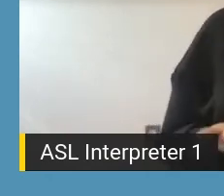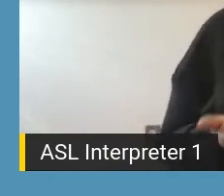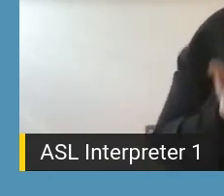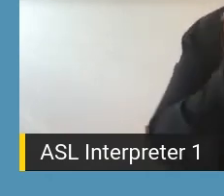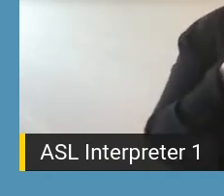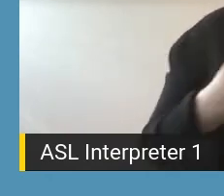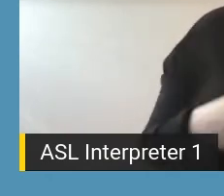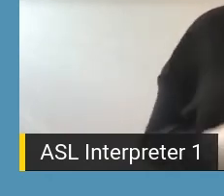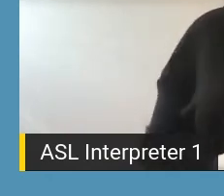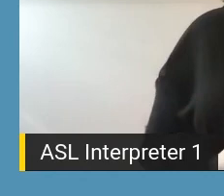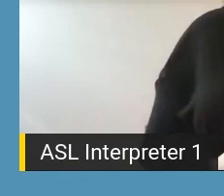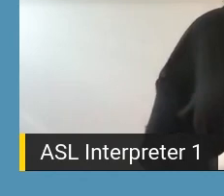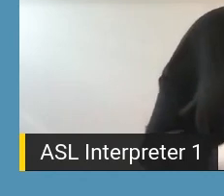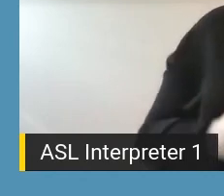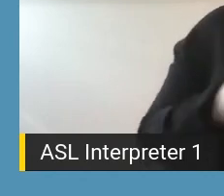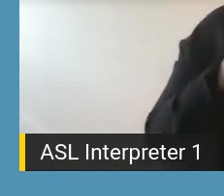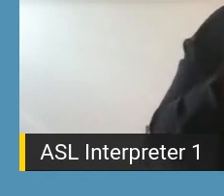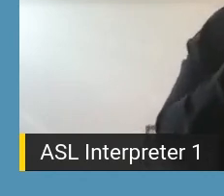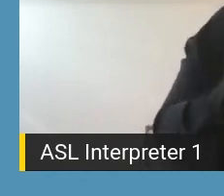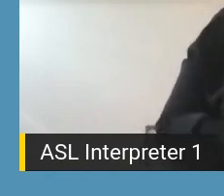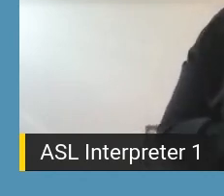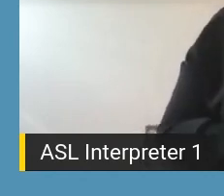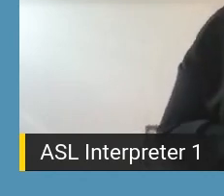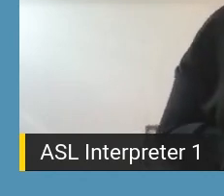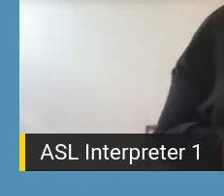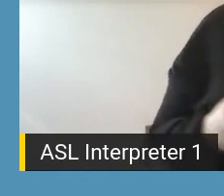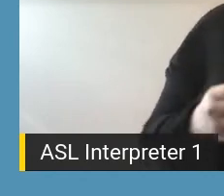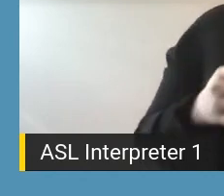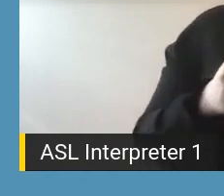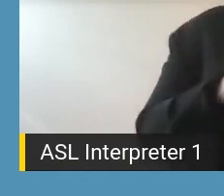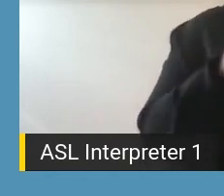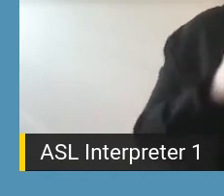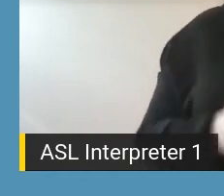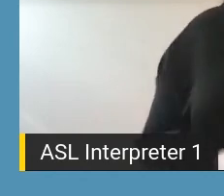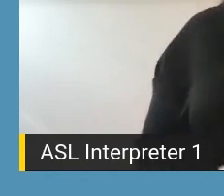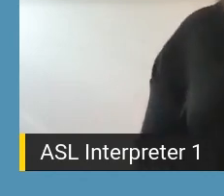Okay last question it's on everyone's minds I am sure what does better lemon mean?